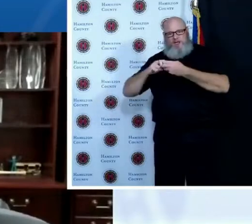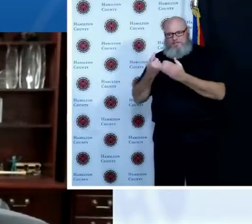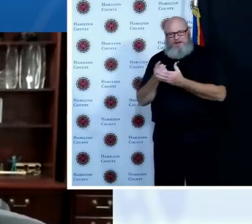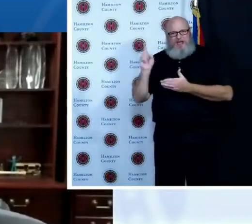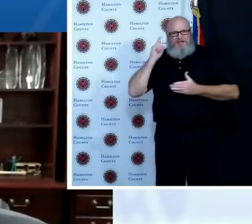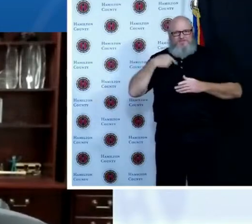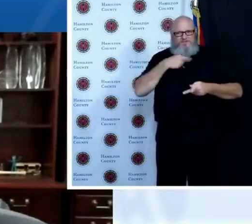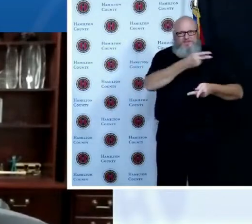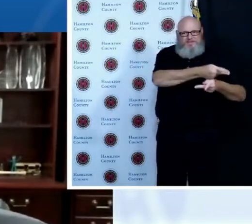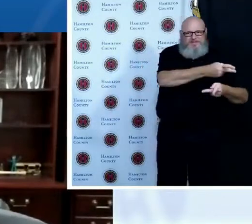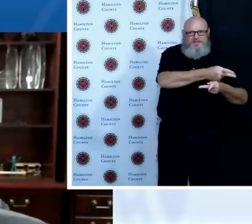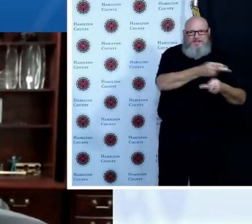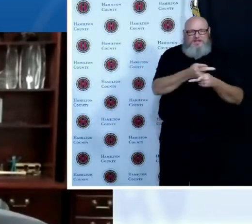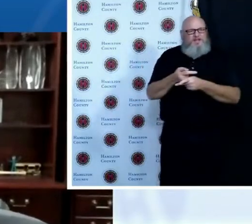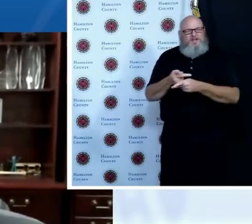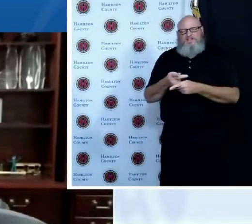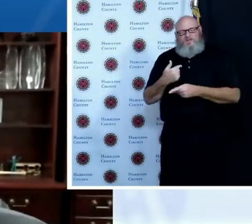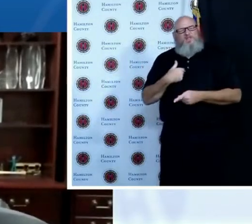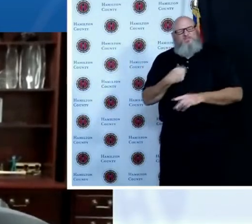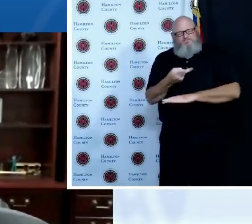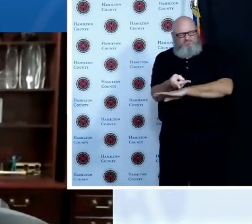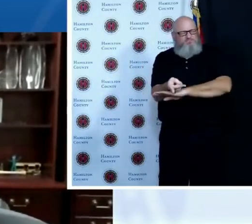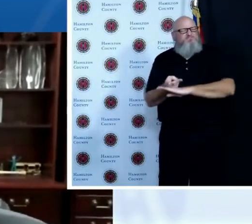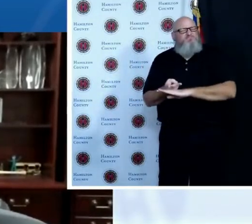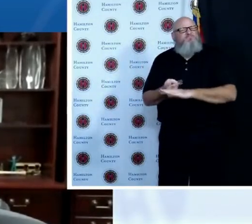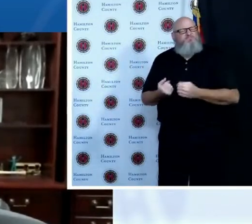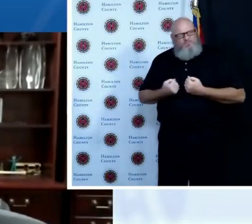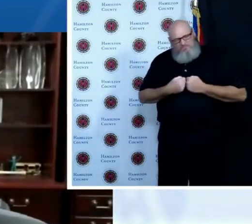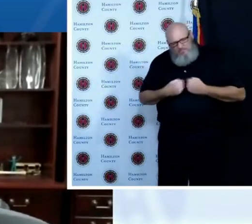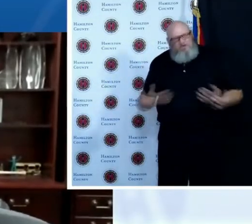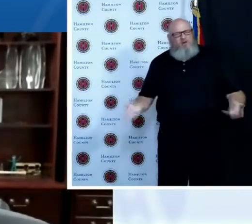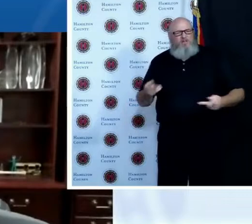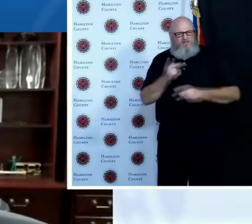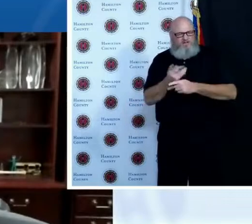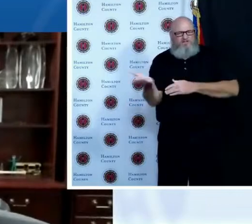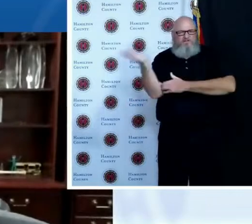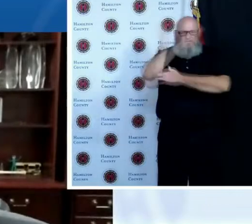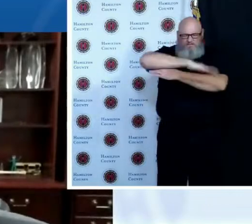of those patients that we did use and load balance and turn the entire region